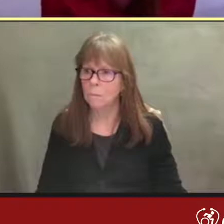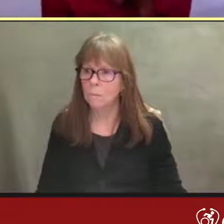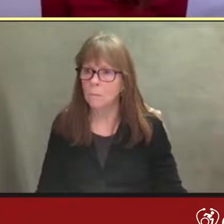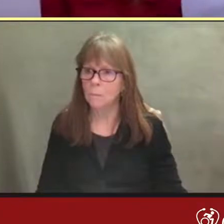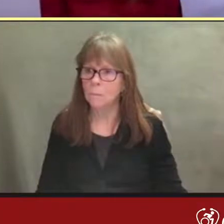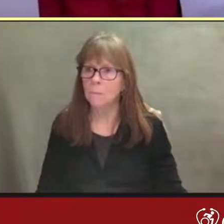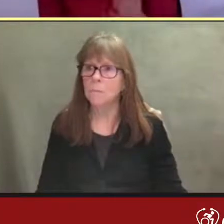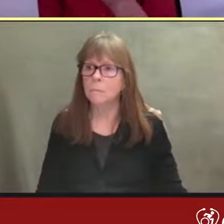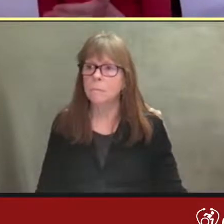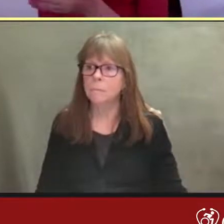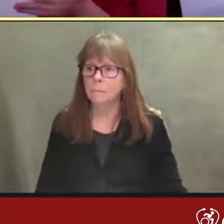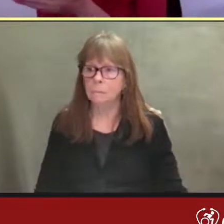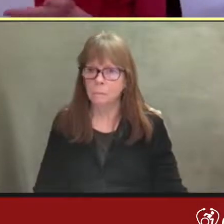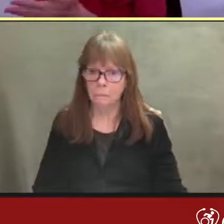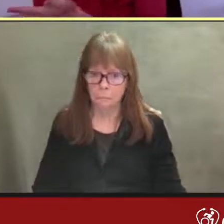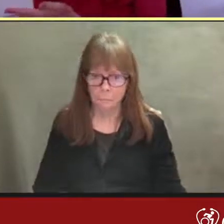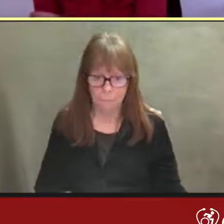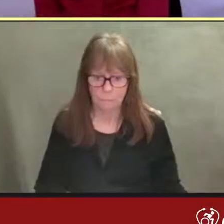of National Council on Disability.